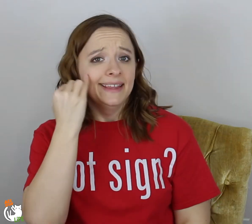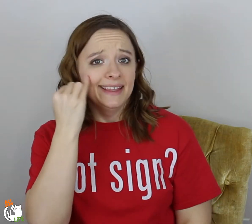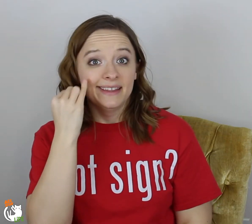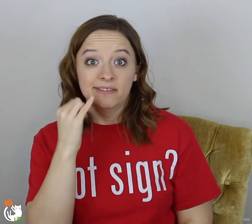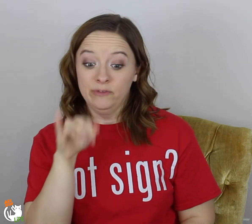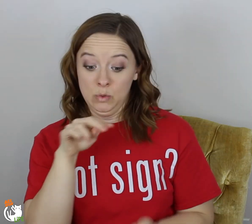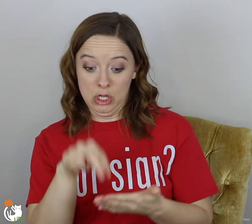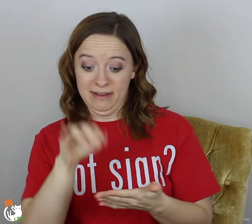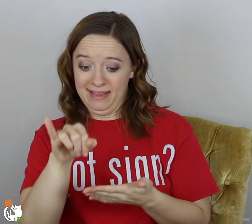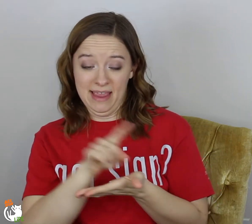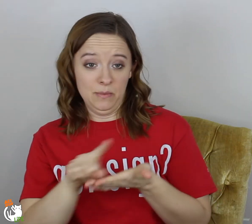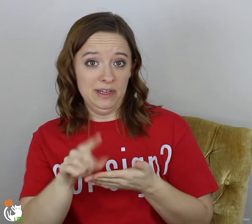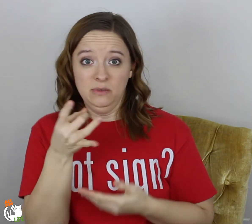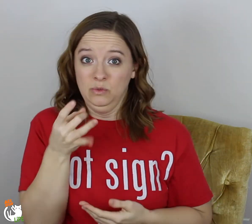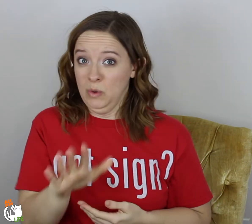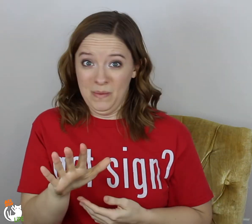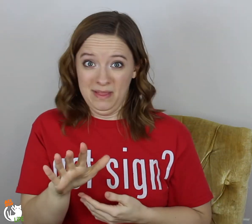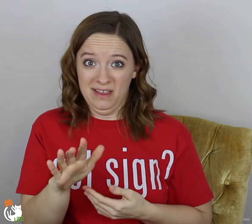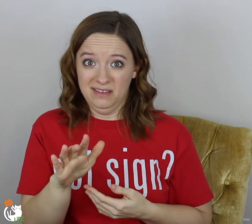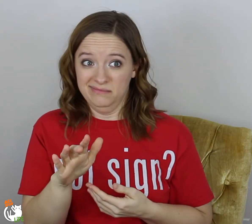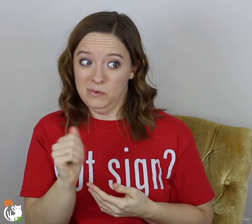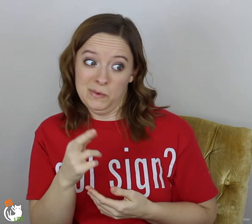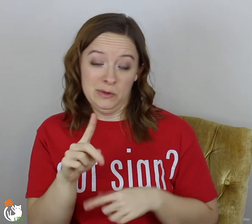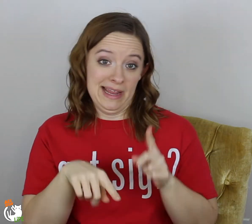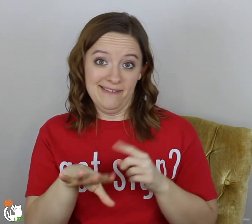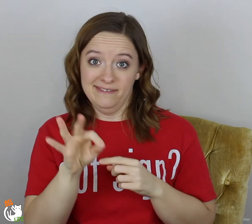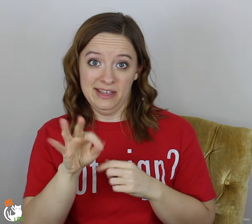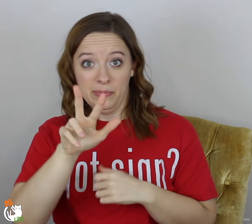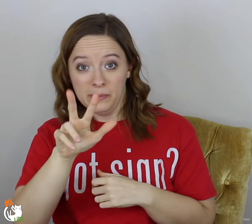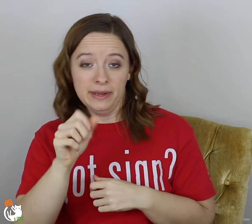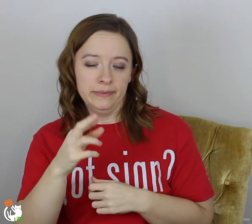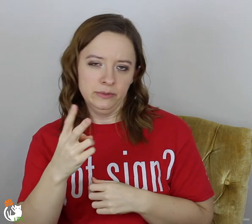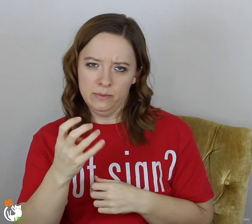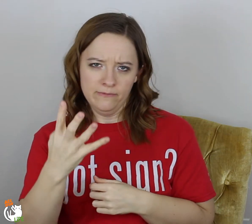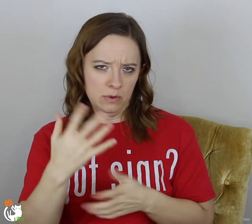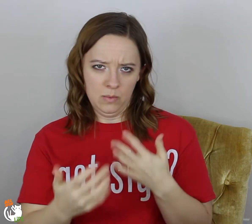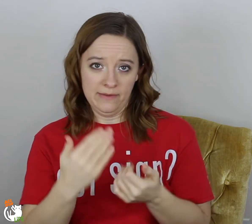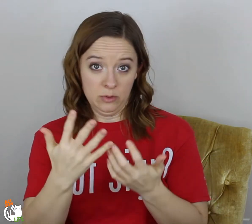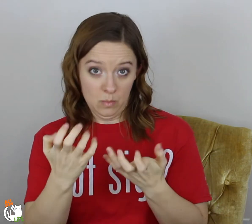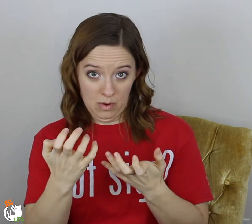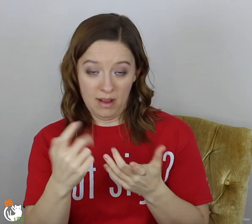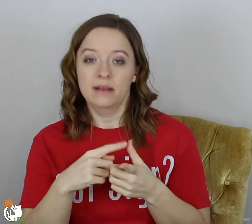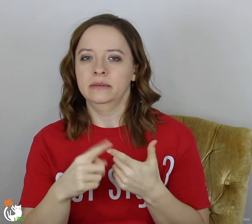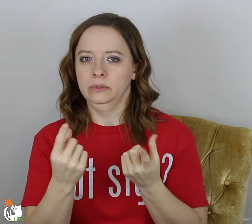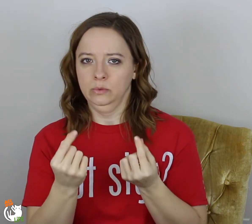If you look at that week, and you don't like or can't find or whatever 3 or 4 options you want,